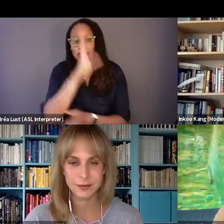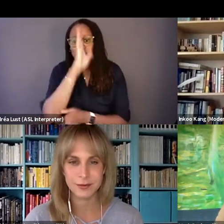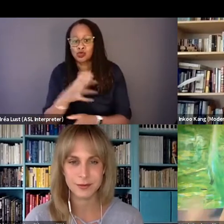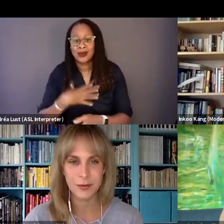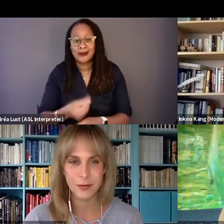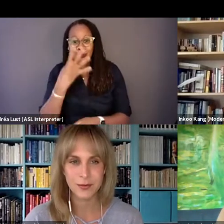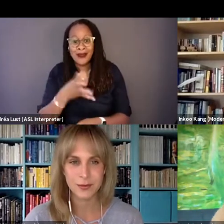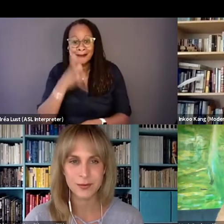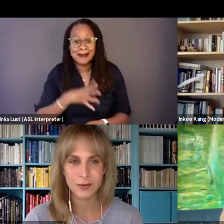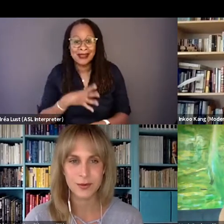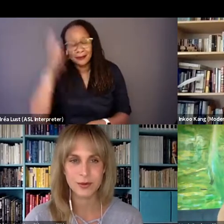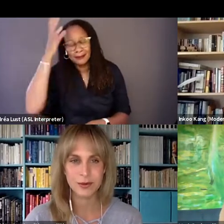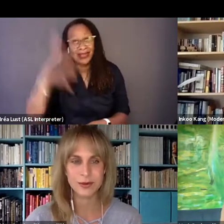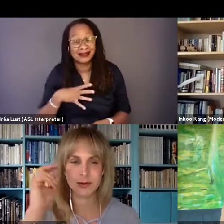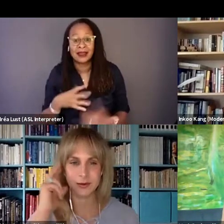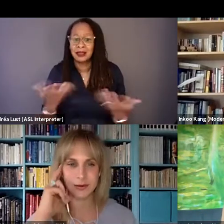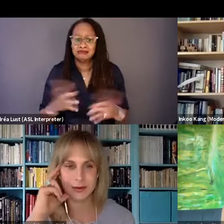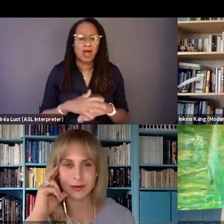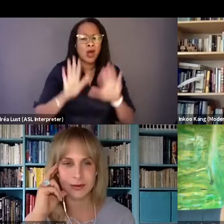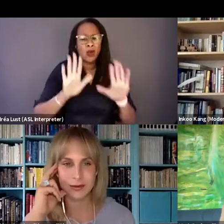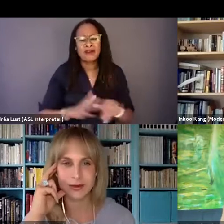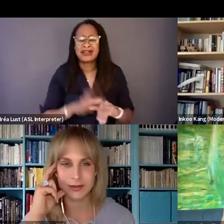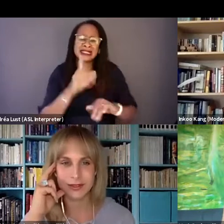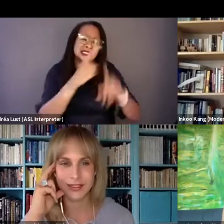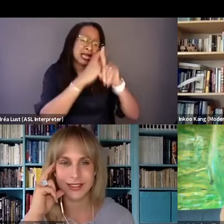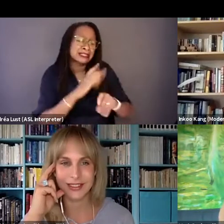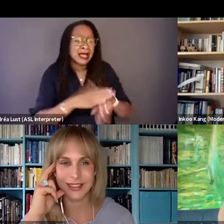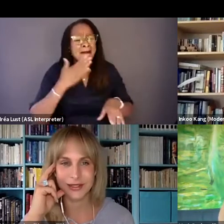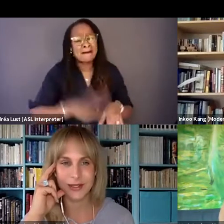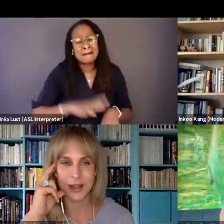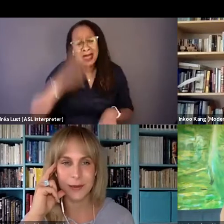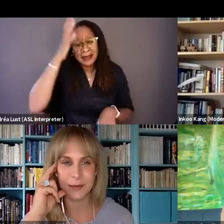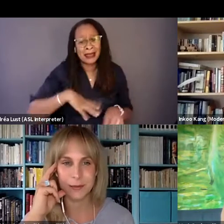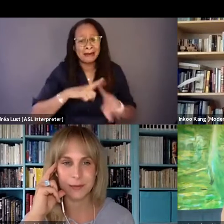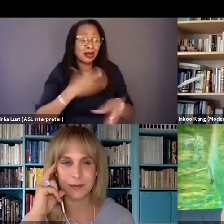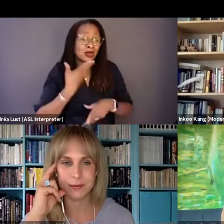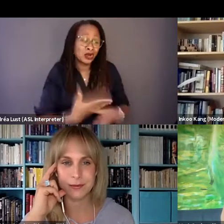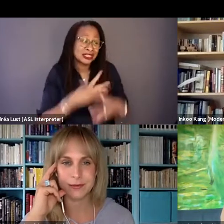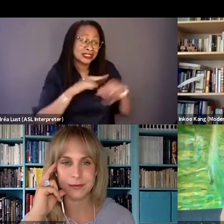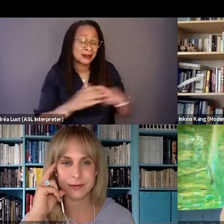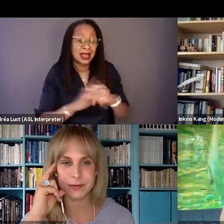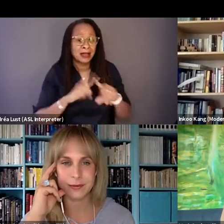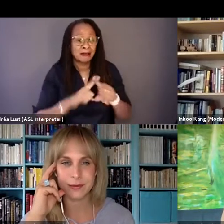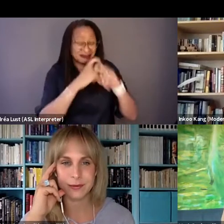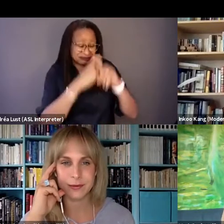it's a goldmine, you love it. Oh, he's complicated, he's a bad guy, but he's a good guy. But there was this complex nature of dealing